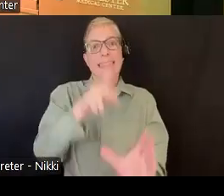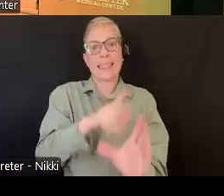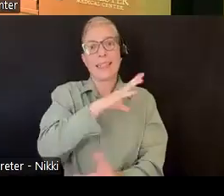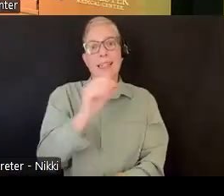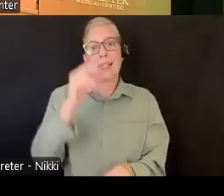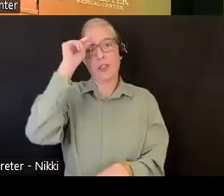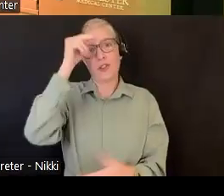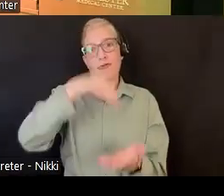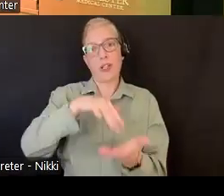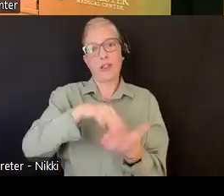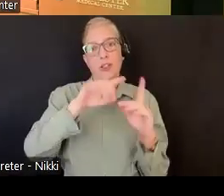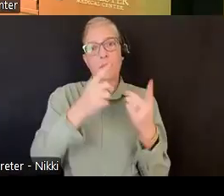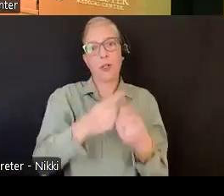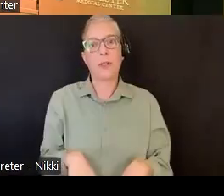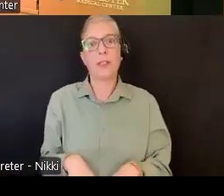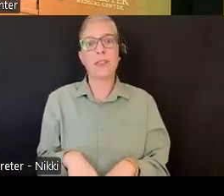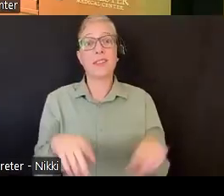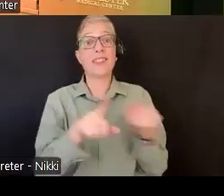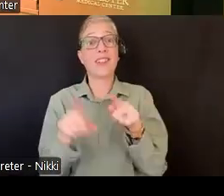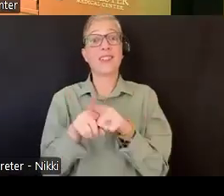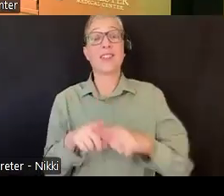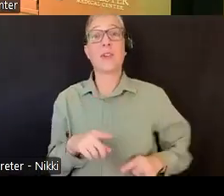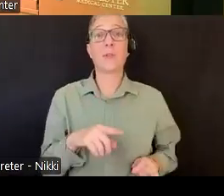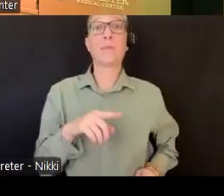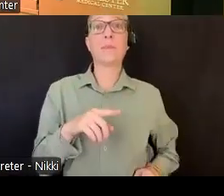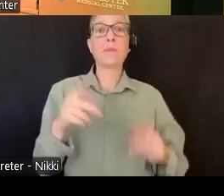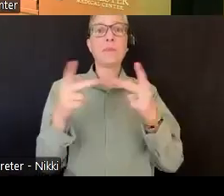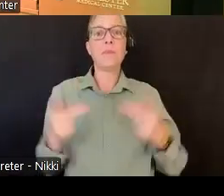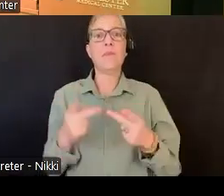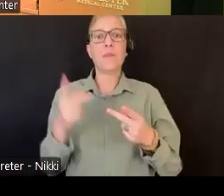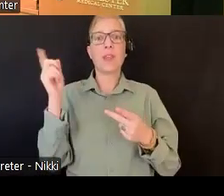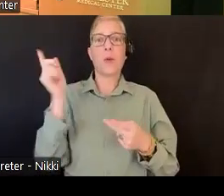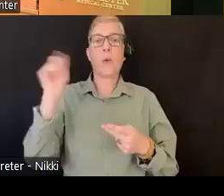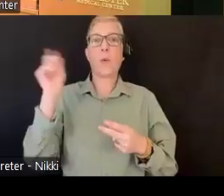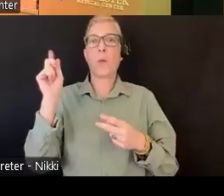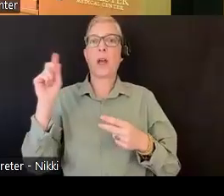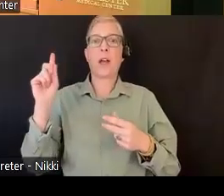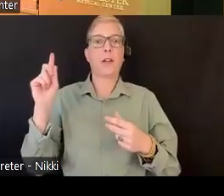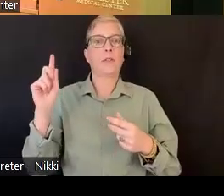model. Um so I think really appropriate um hopefully that this uh talk is occurring here but